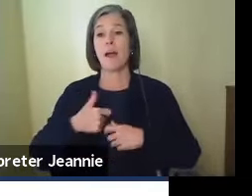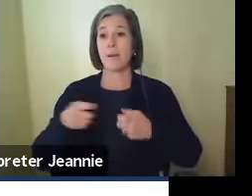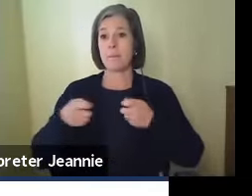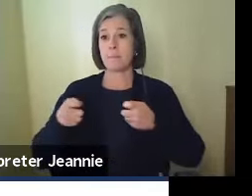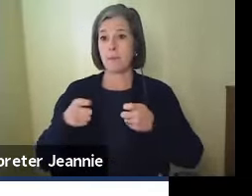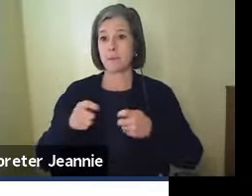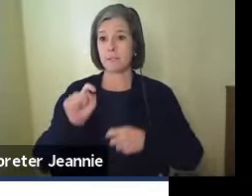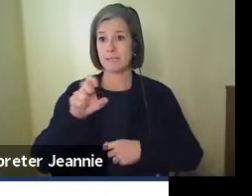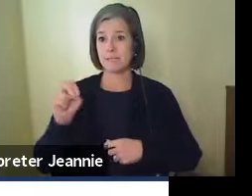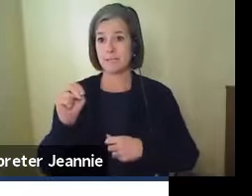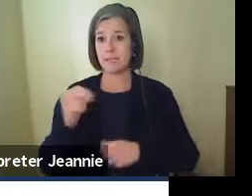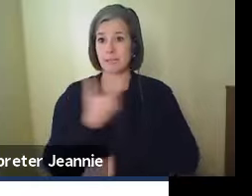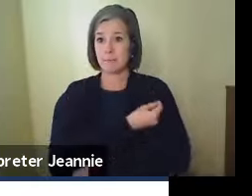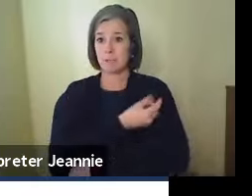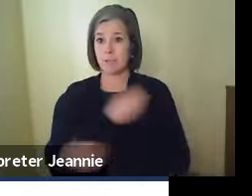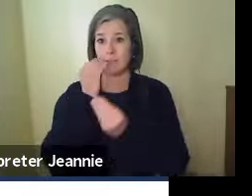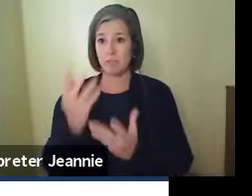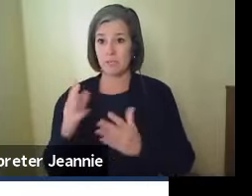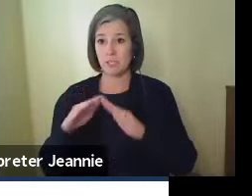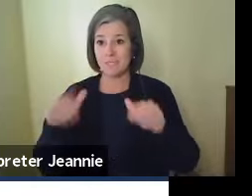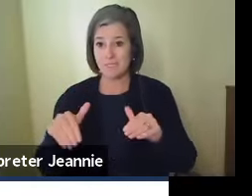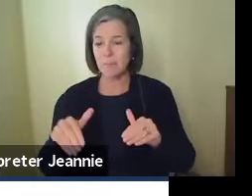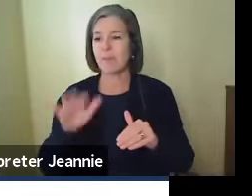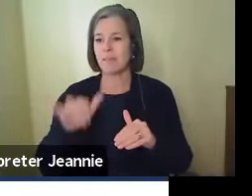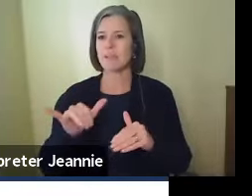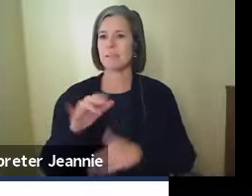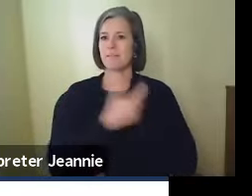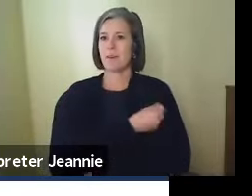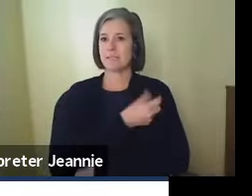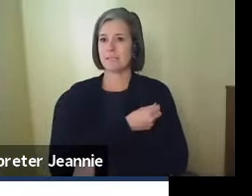information system which is the vaccine registry that captures immunizations that